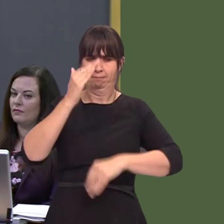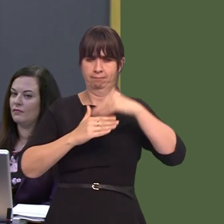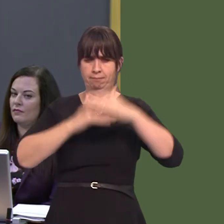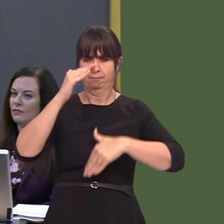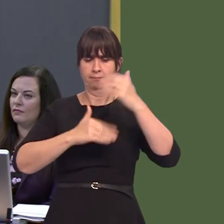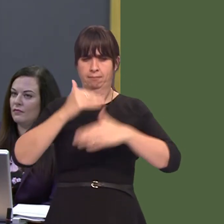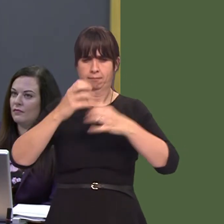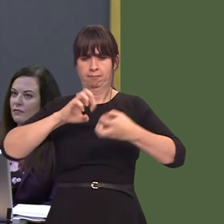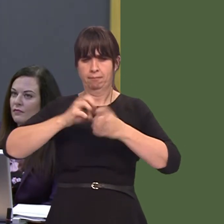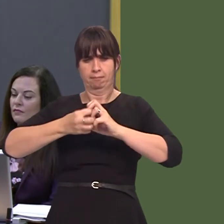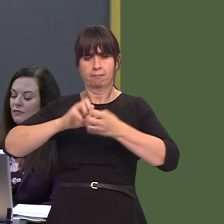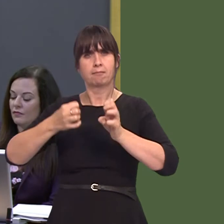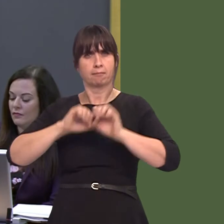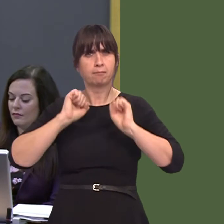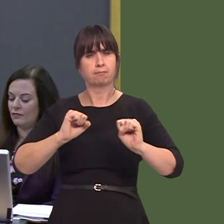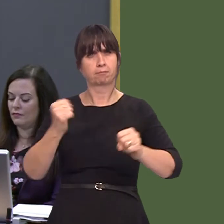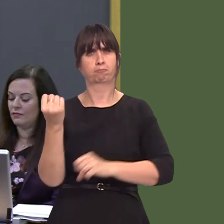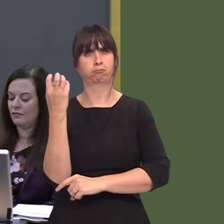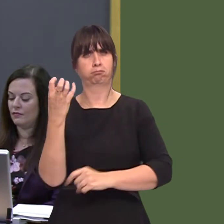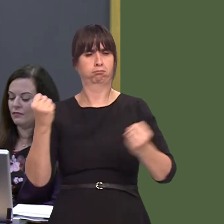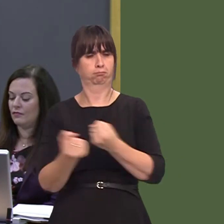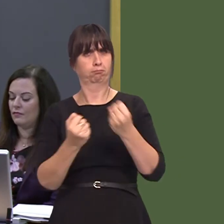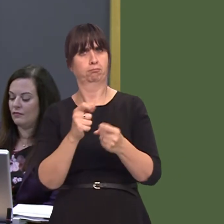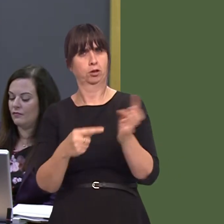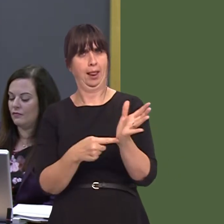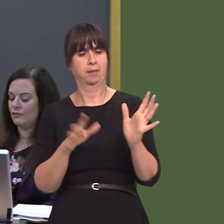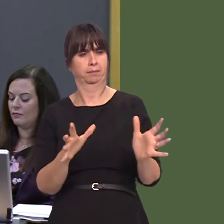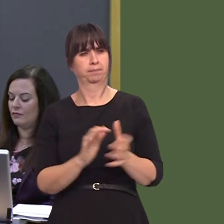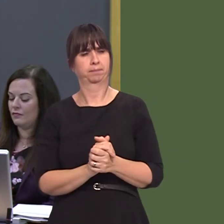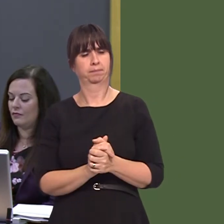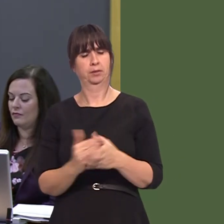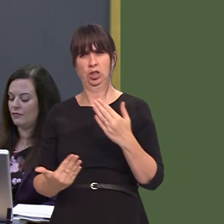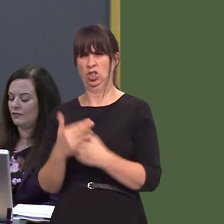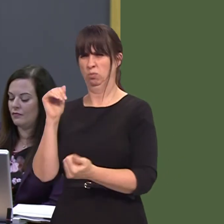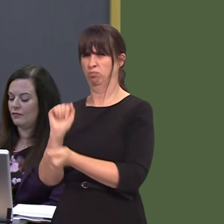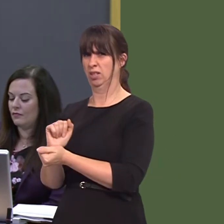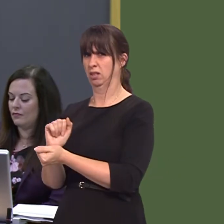Now, with all that strength evident in the town, how does the building of a new prison drive the economy forward?